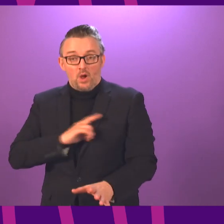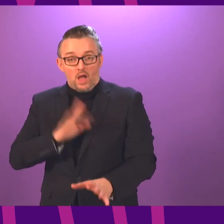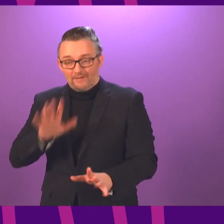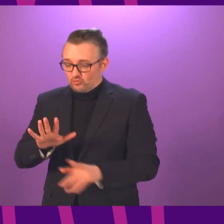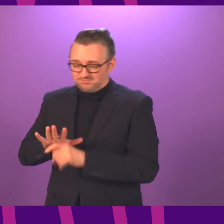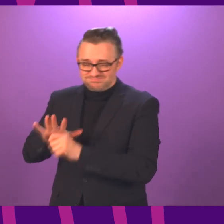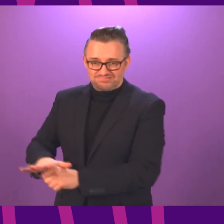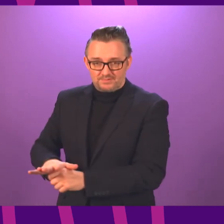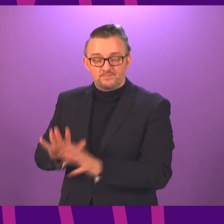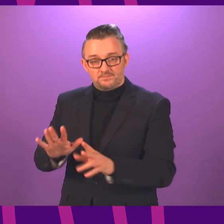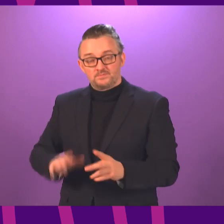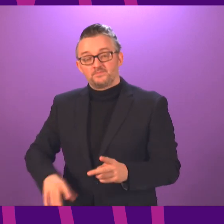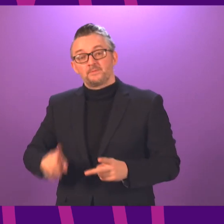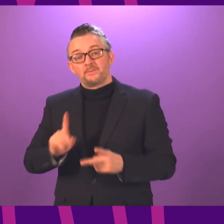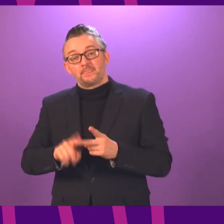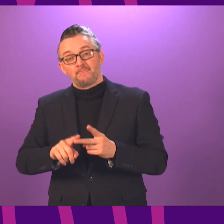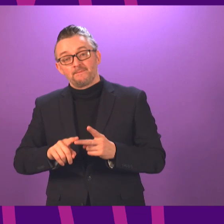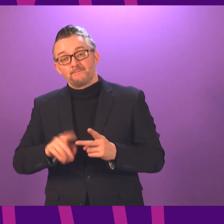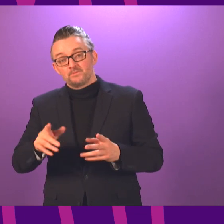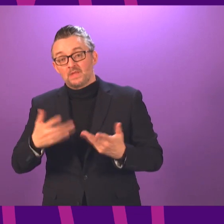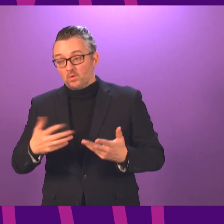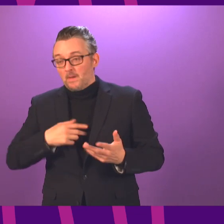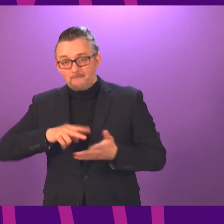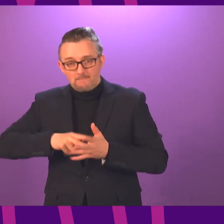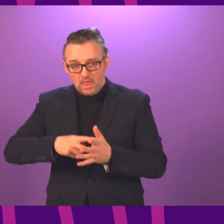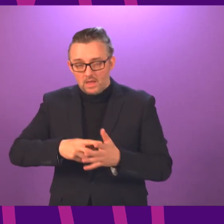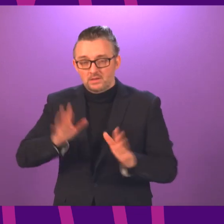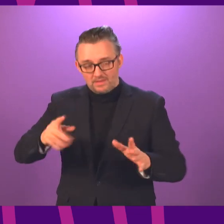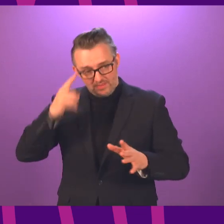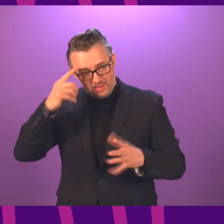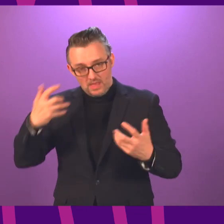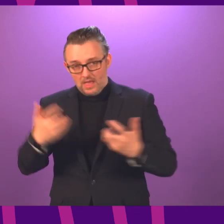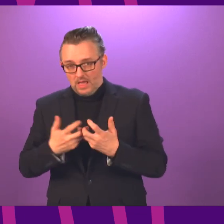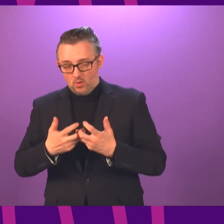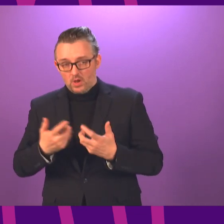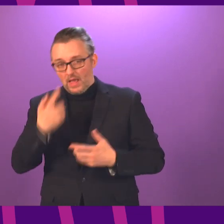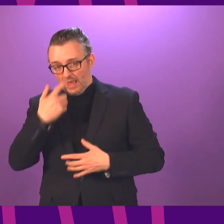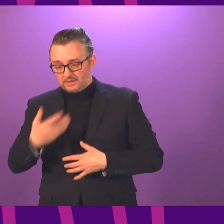Secondly, we are planning—this is under way—to remobilise and invest in the capacity